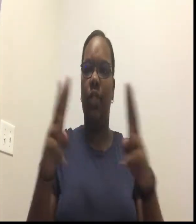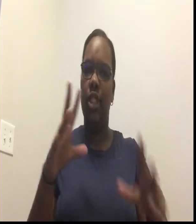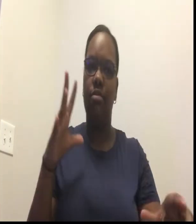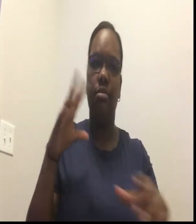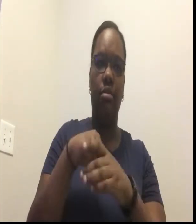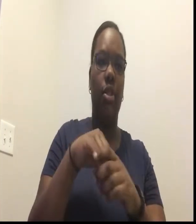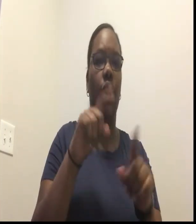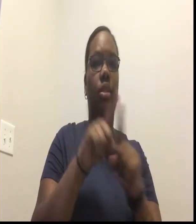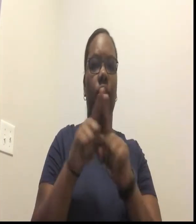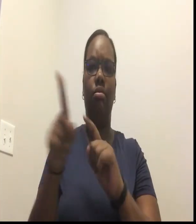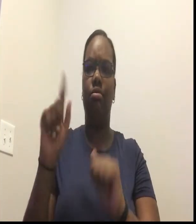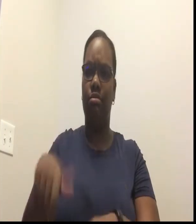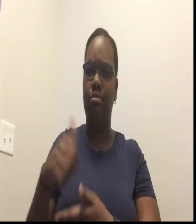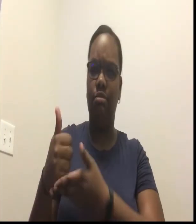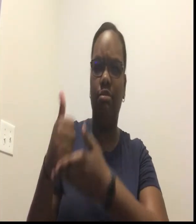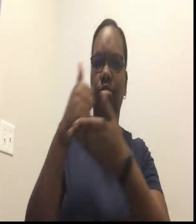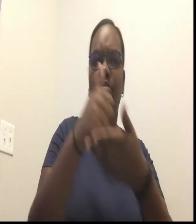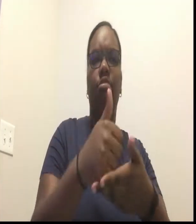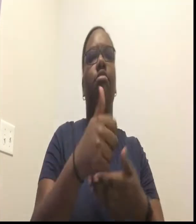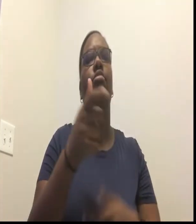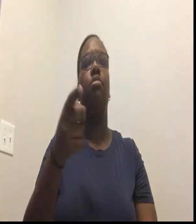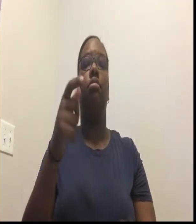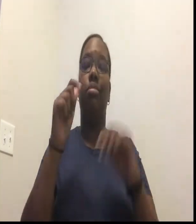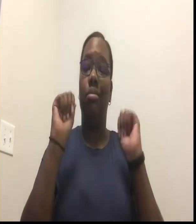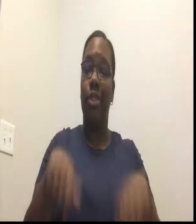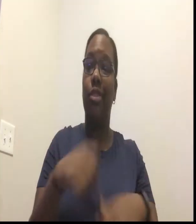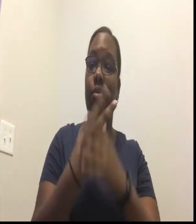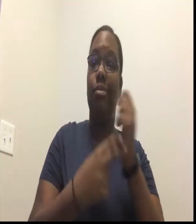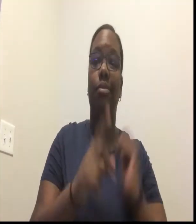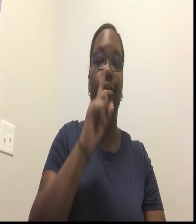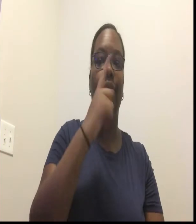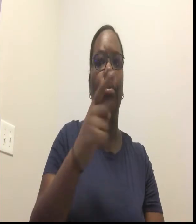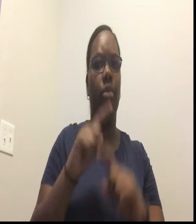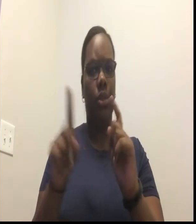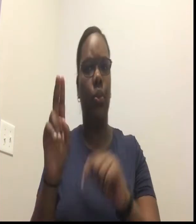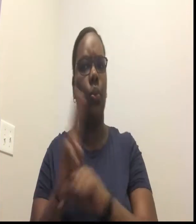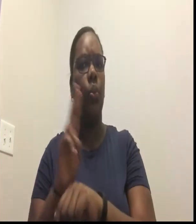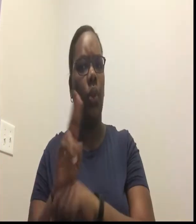It's just a way that you conduct your meetings and maintain order.